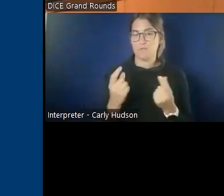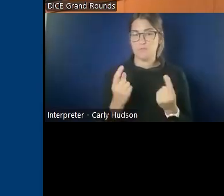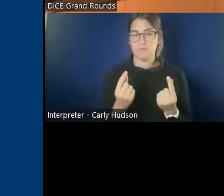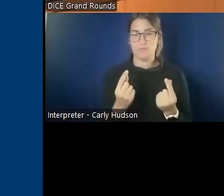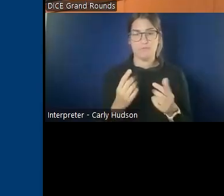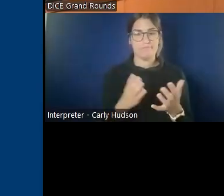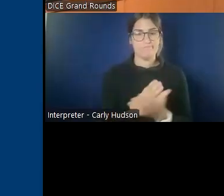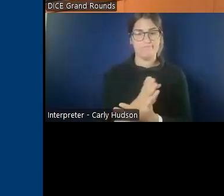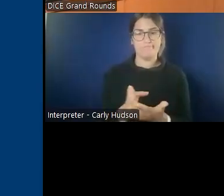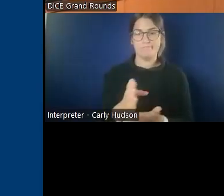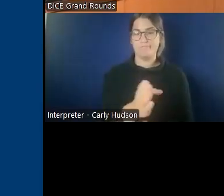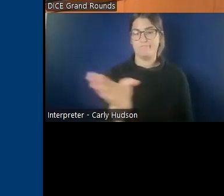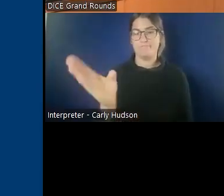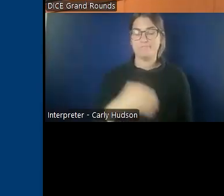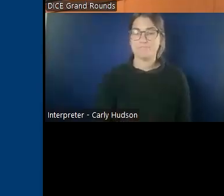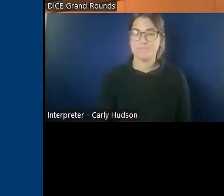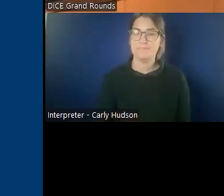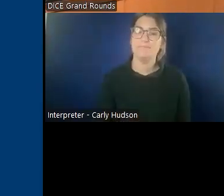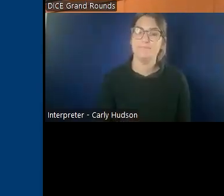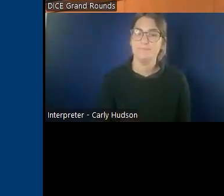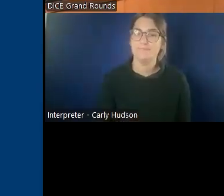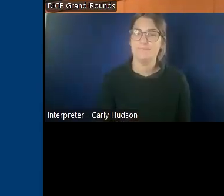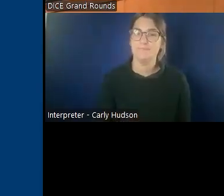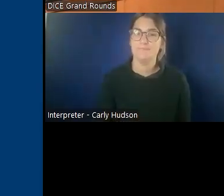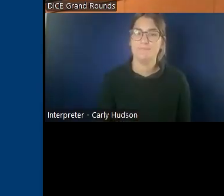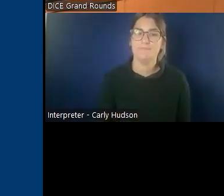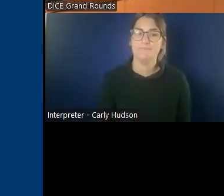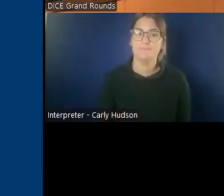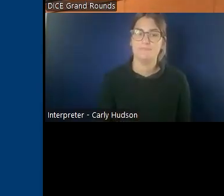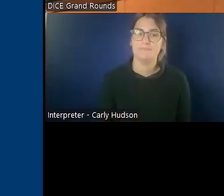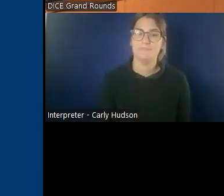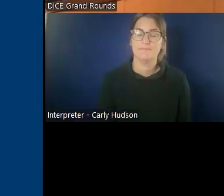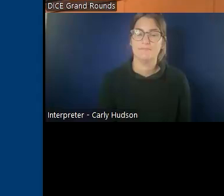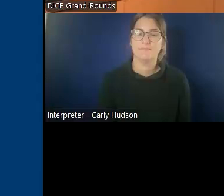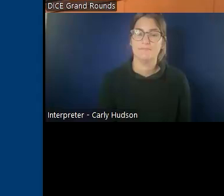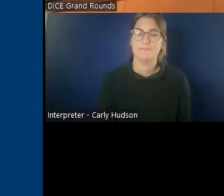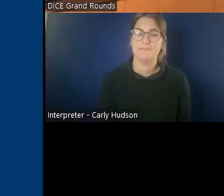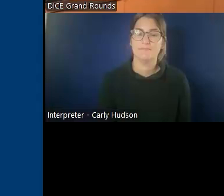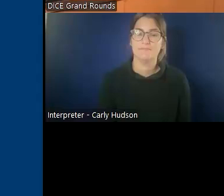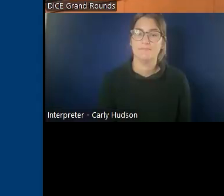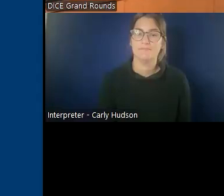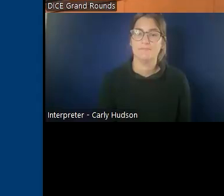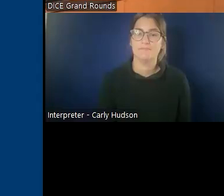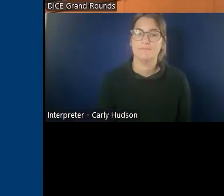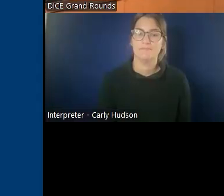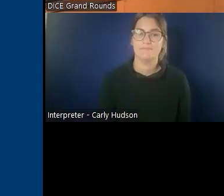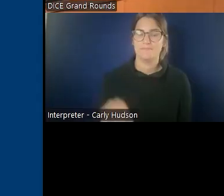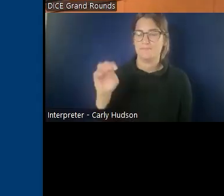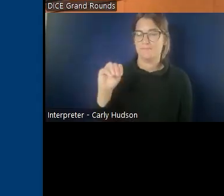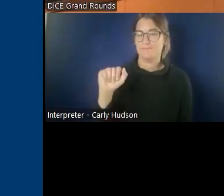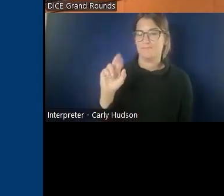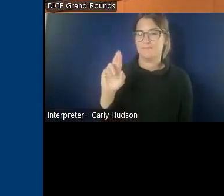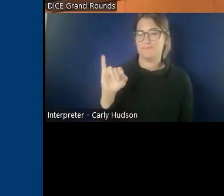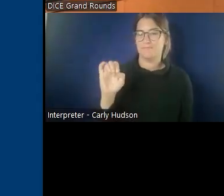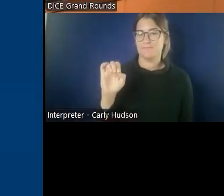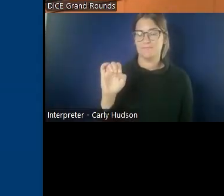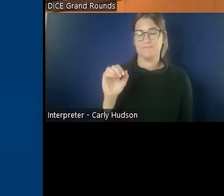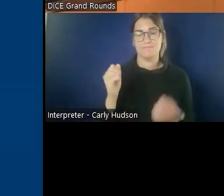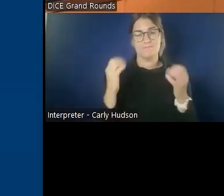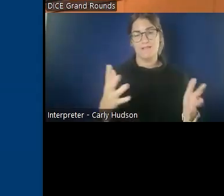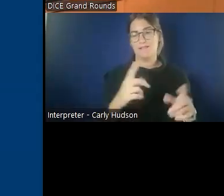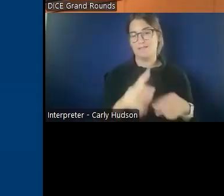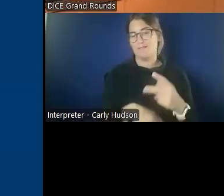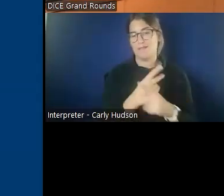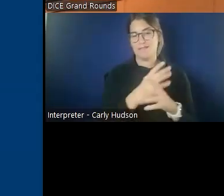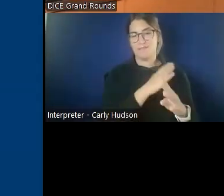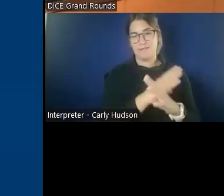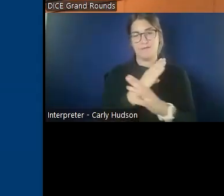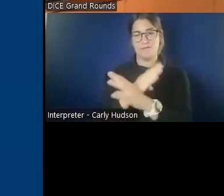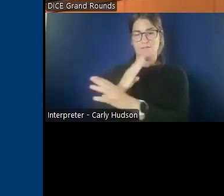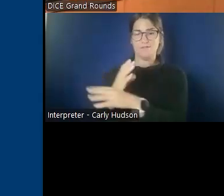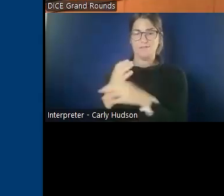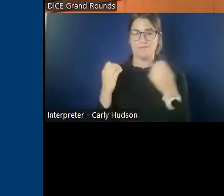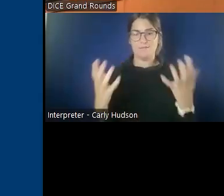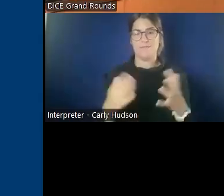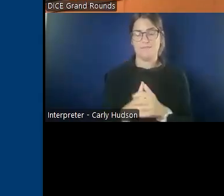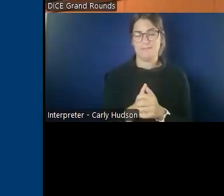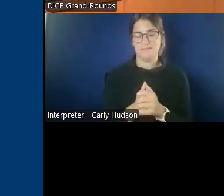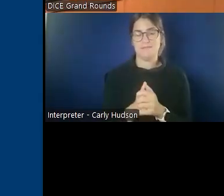those I think okay barriers they're all different kind I think um a lot of it has to do with time